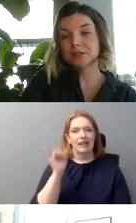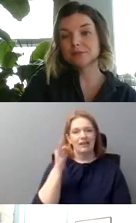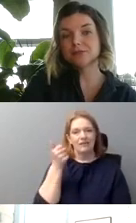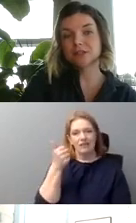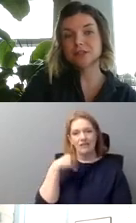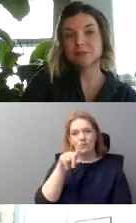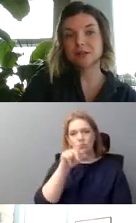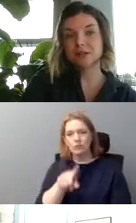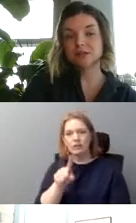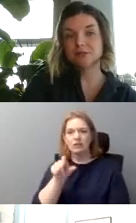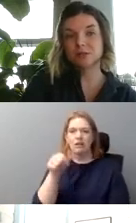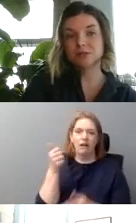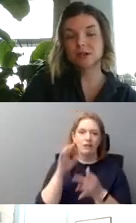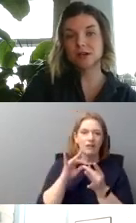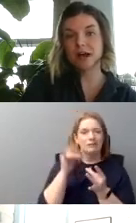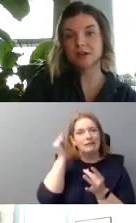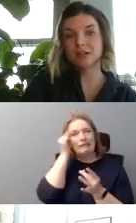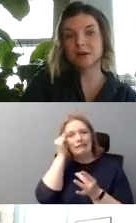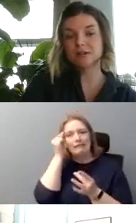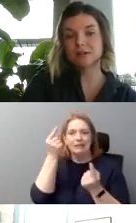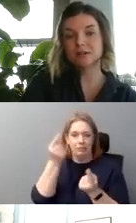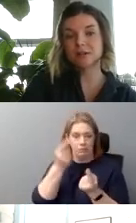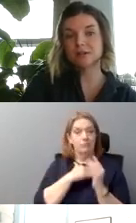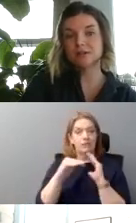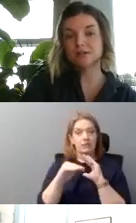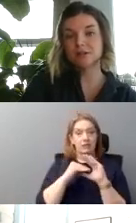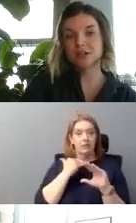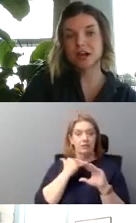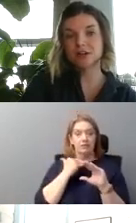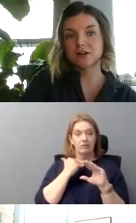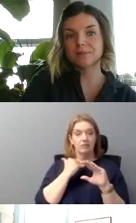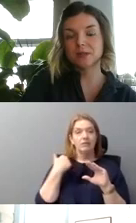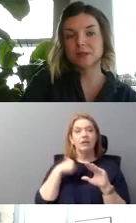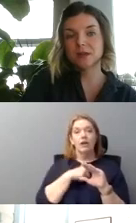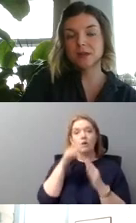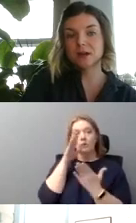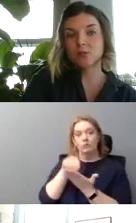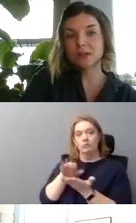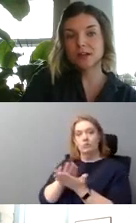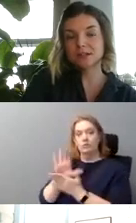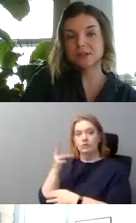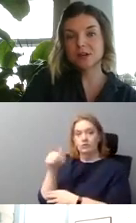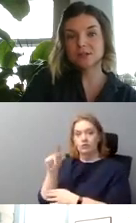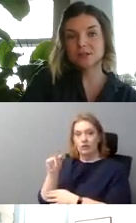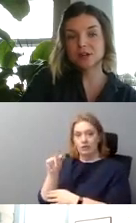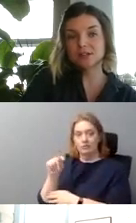please feel free to email us, we'll add our emails into the chat here. One last note: